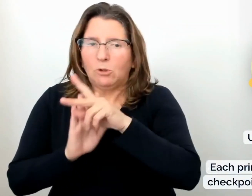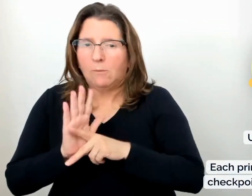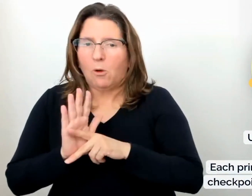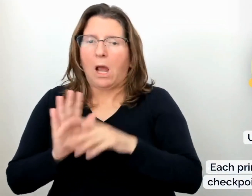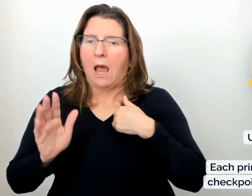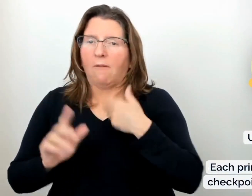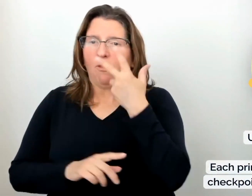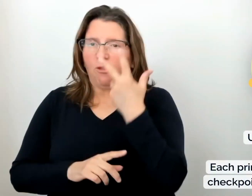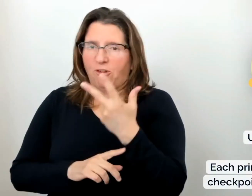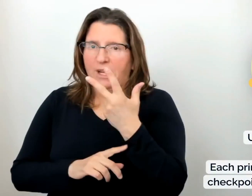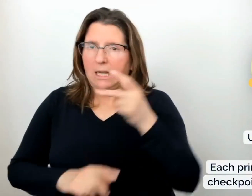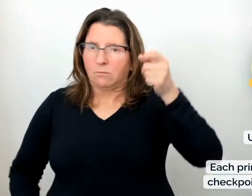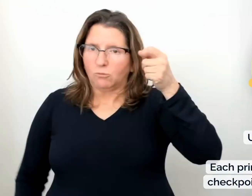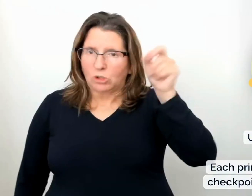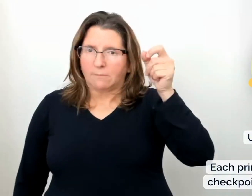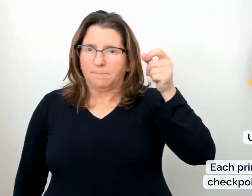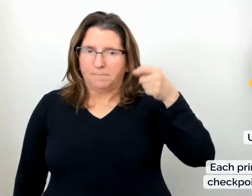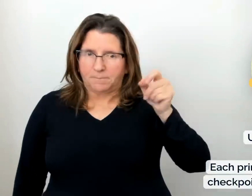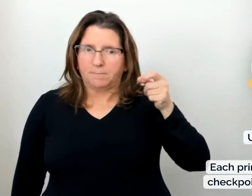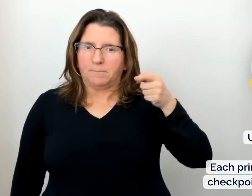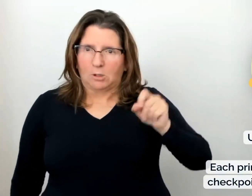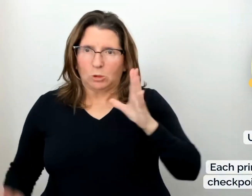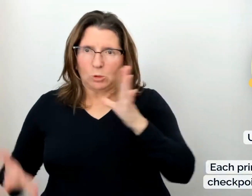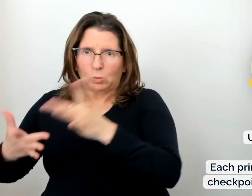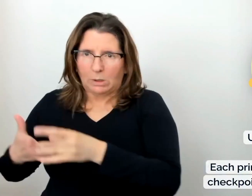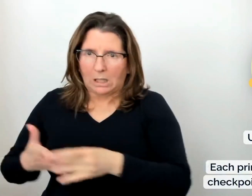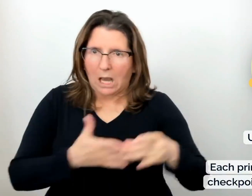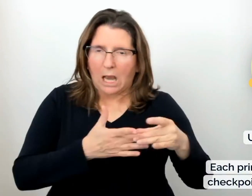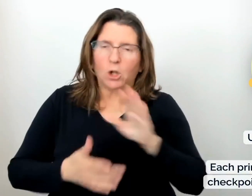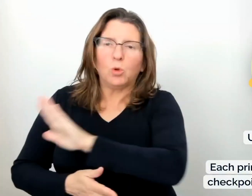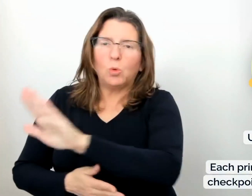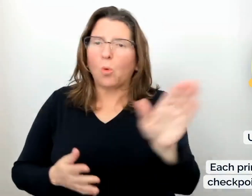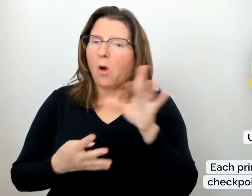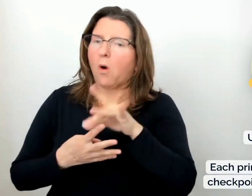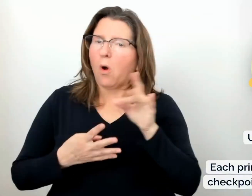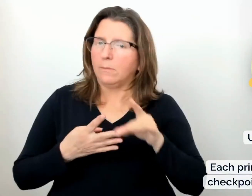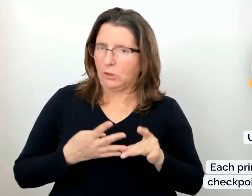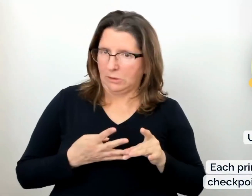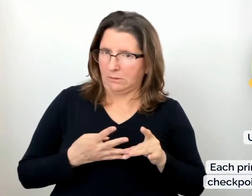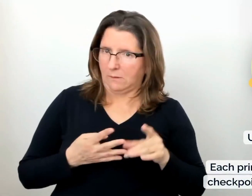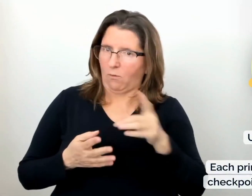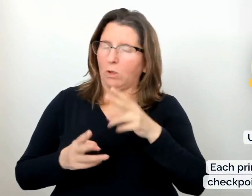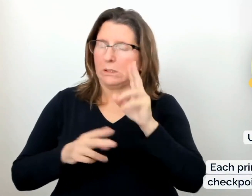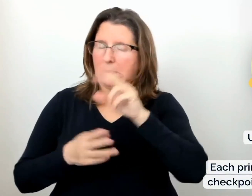Each principle contains three checkpoints to guide options in your learning design.